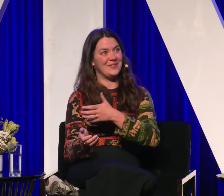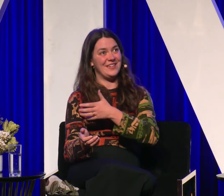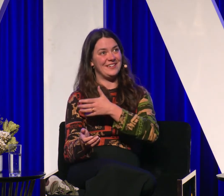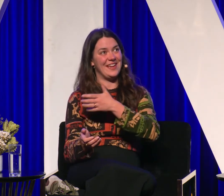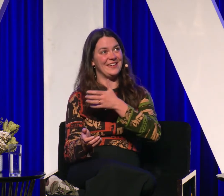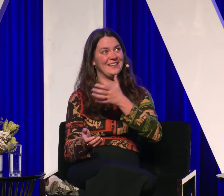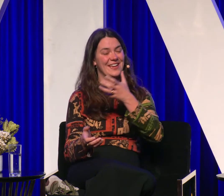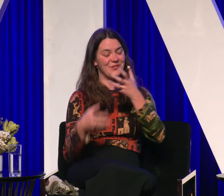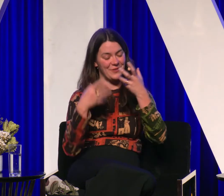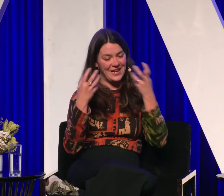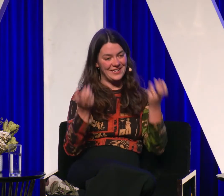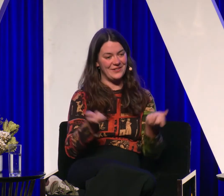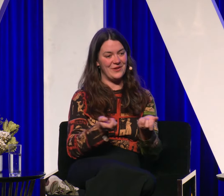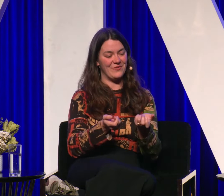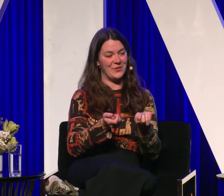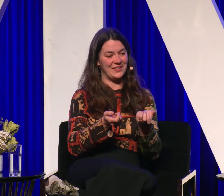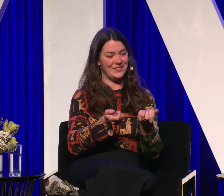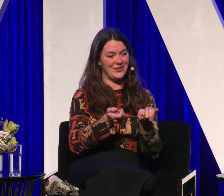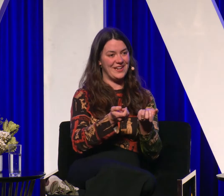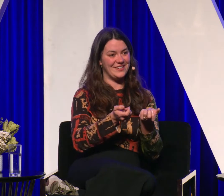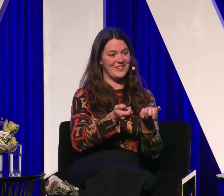intense like drain on everyone's creativity,